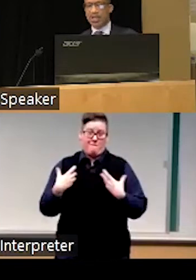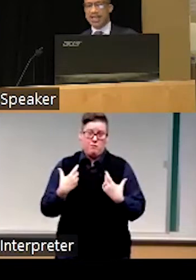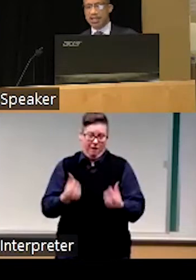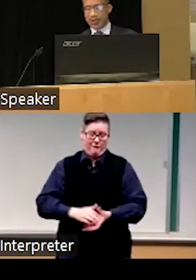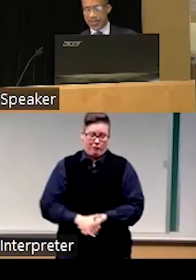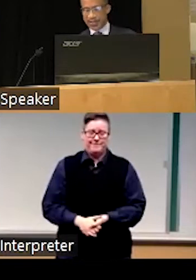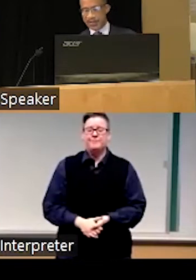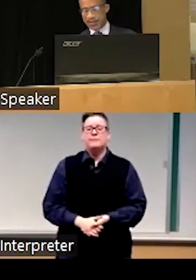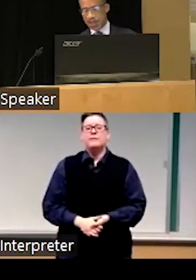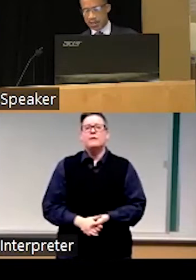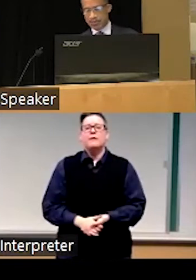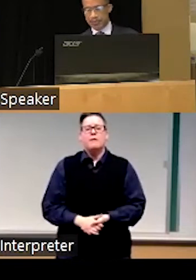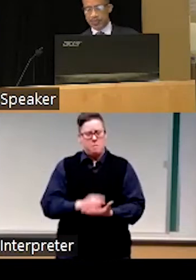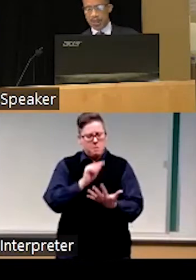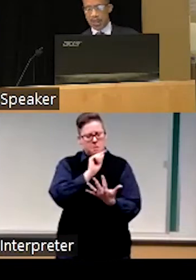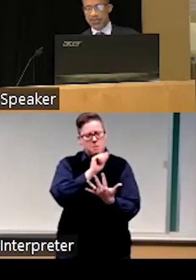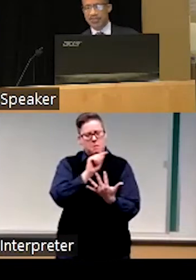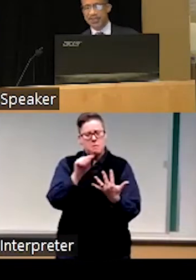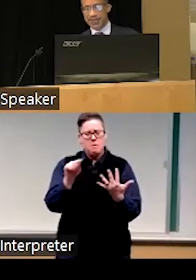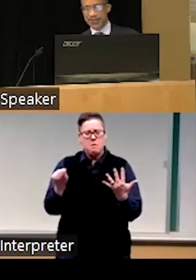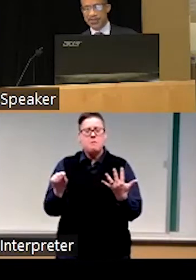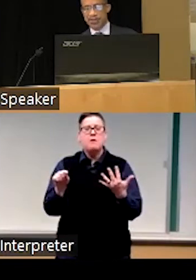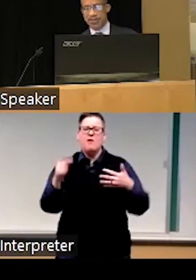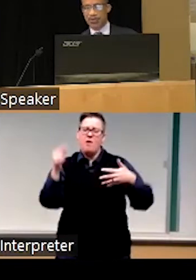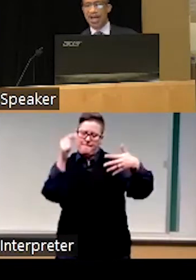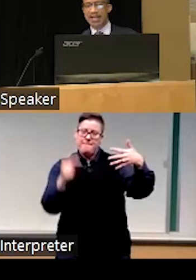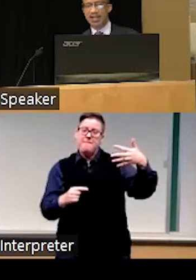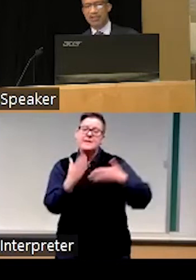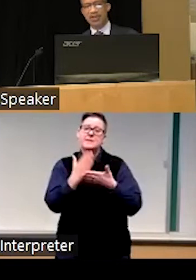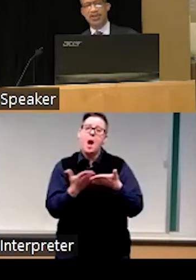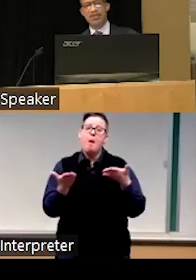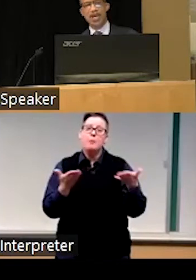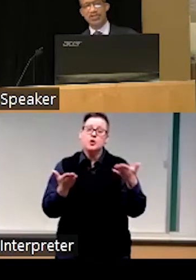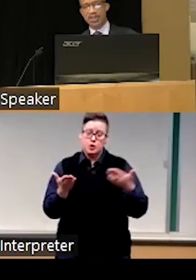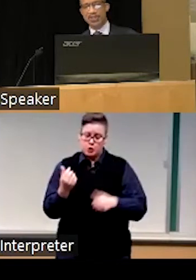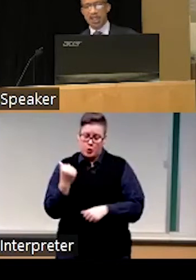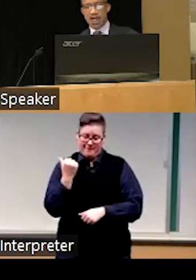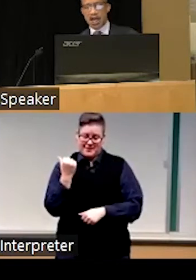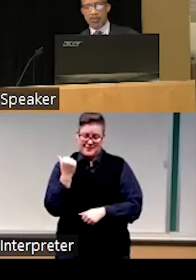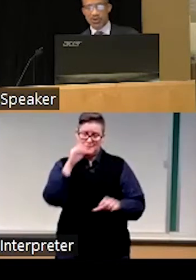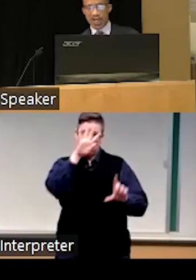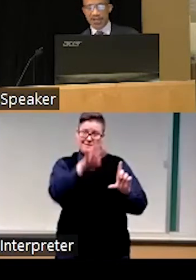we look at some of these um uh services to the to the right of the of the Matrix uh we're looking